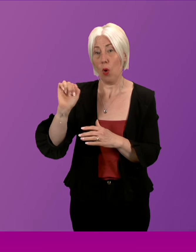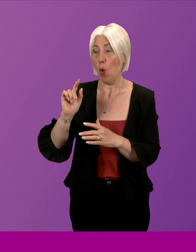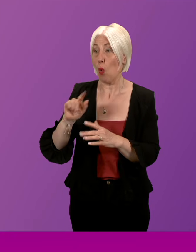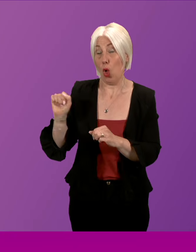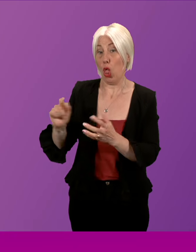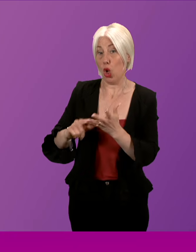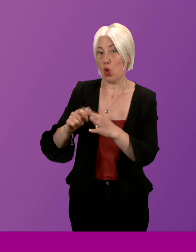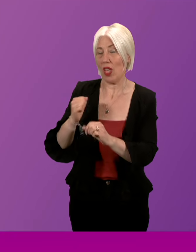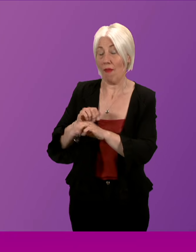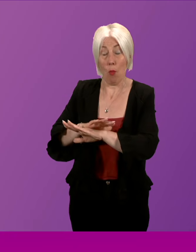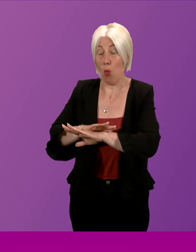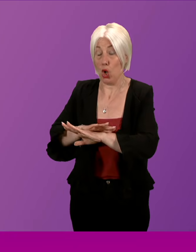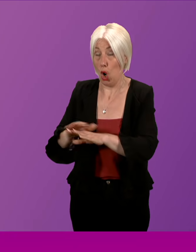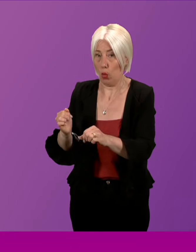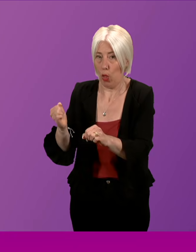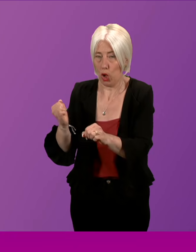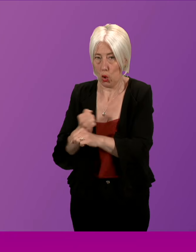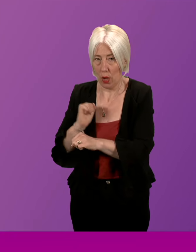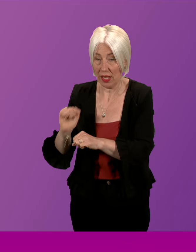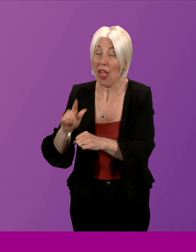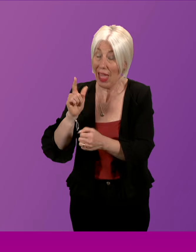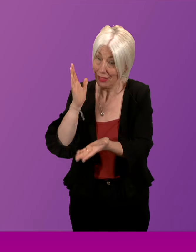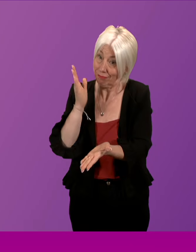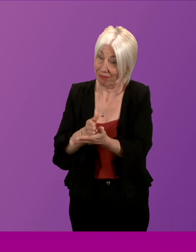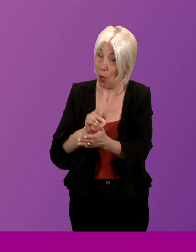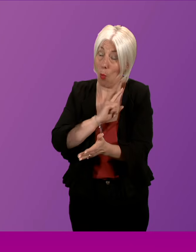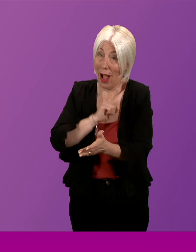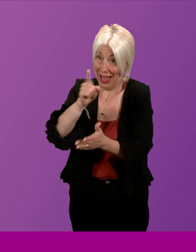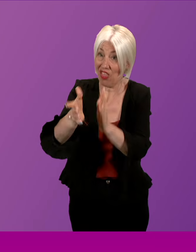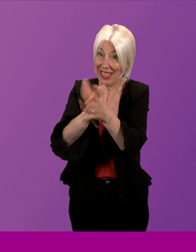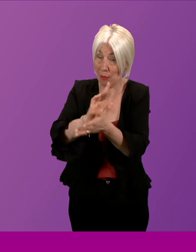by not taking steps the UK Government is causing exactly the damage that Mr Middleton puts to me. I